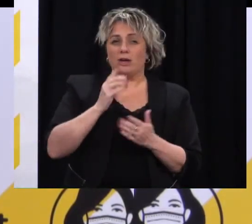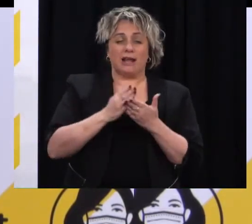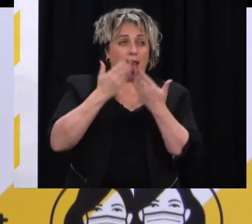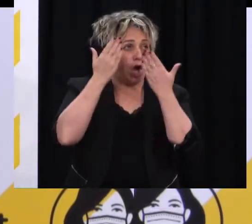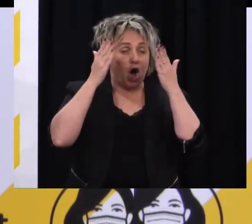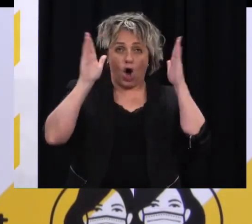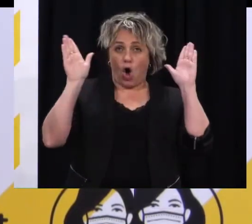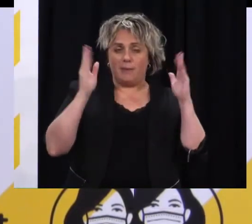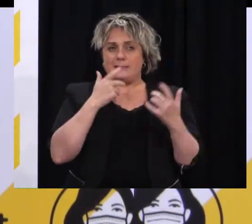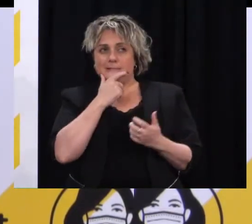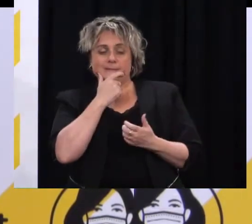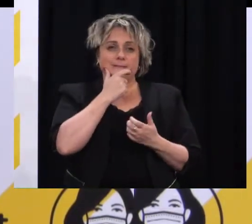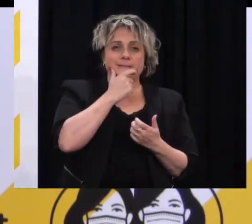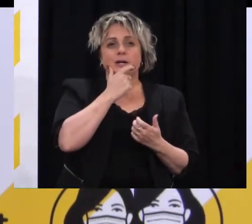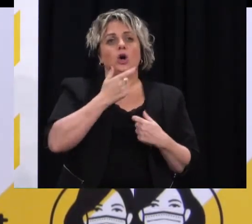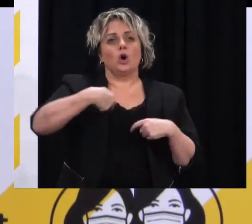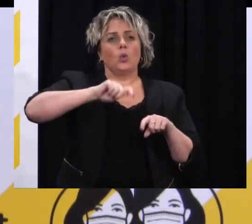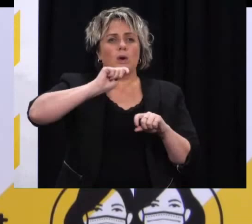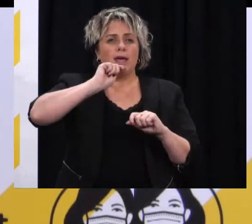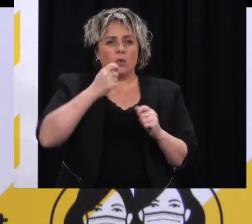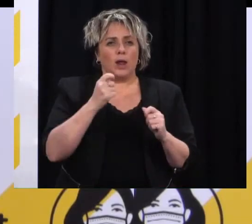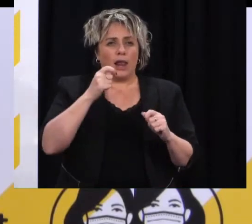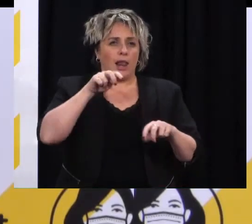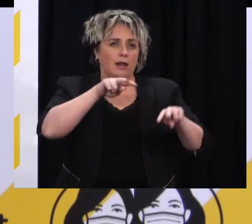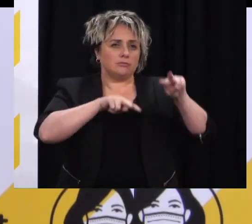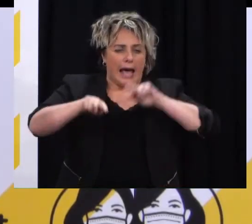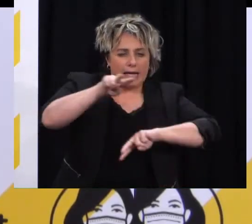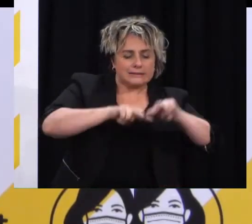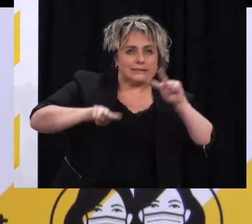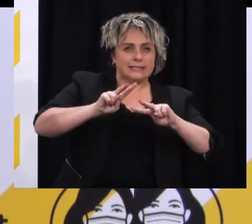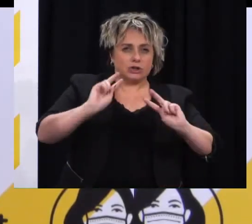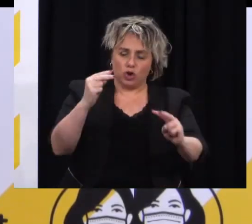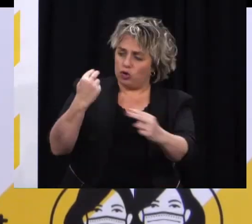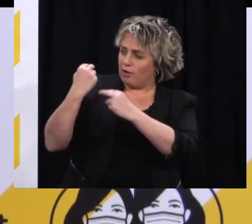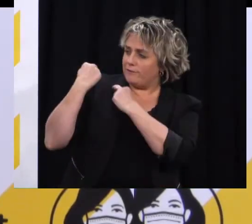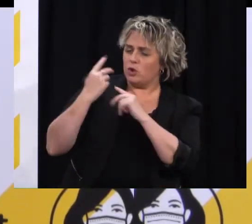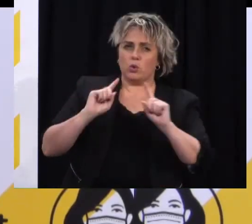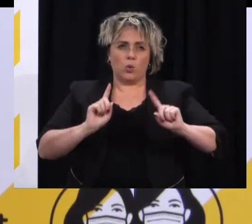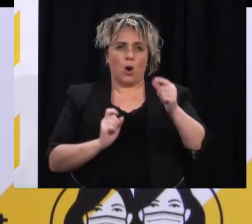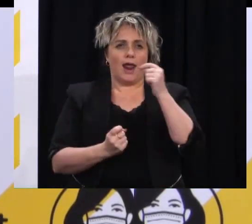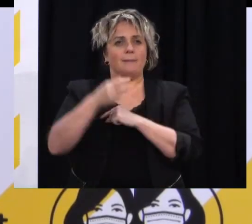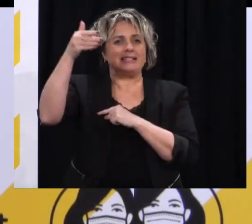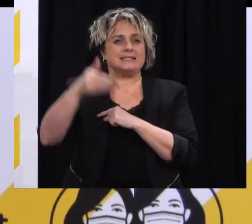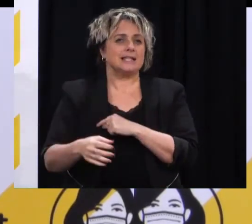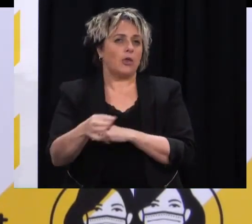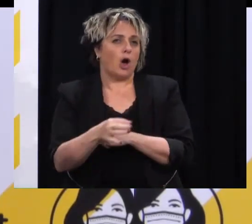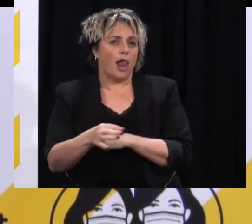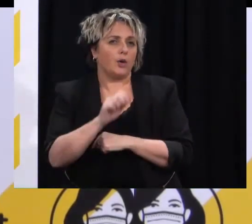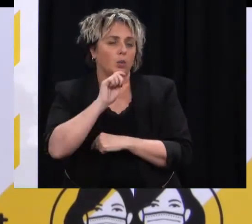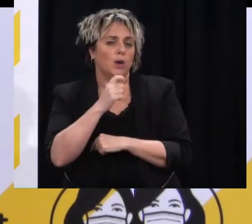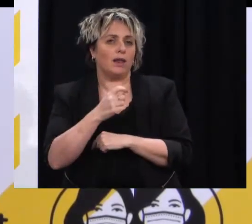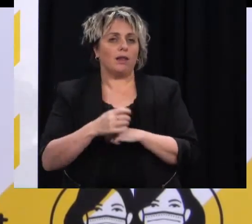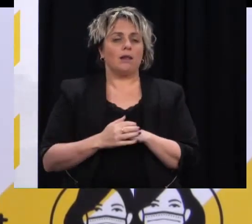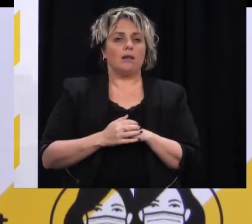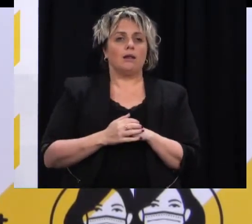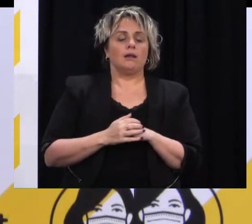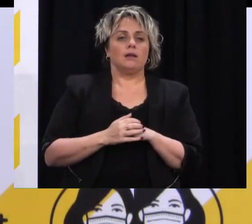isolation. Will they need a